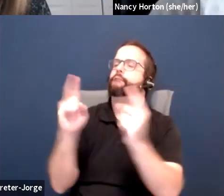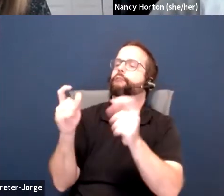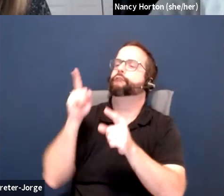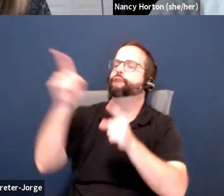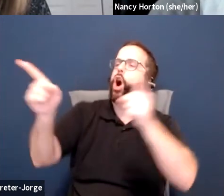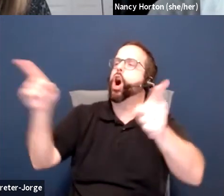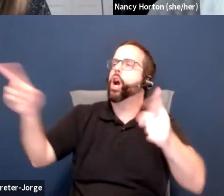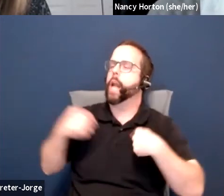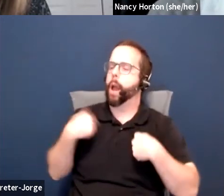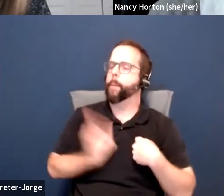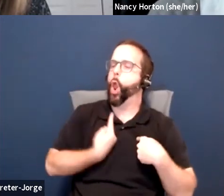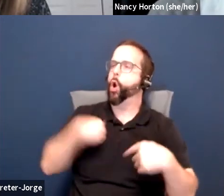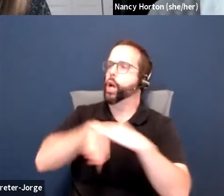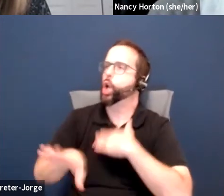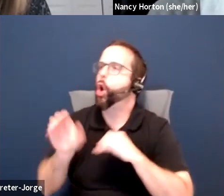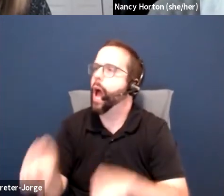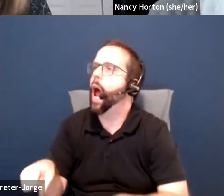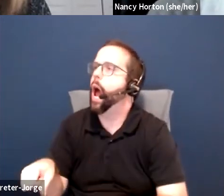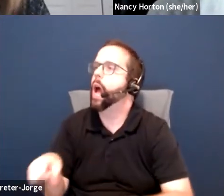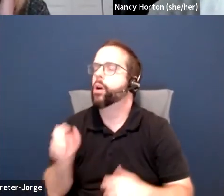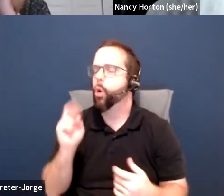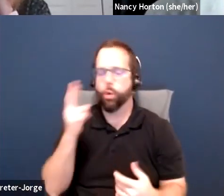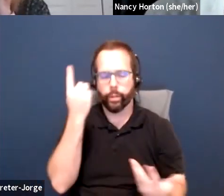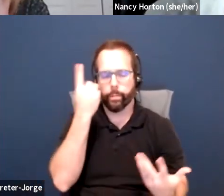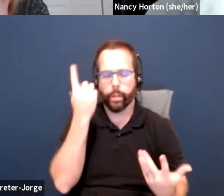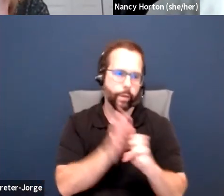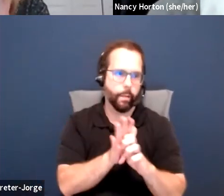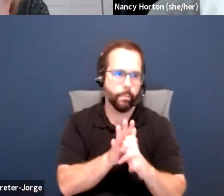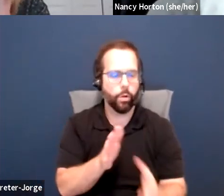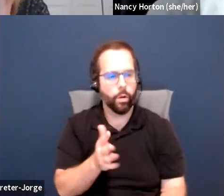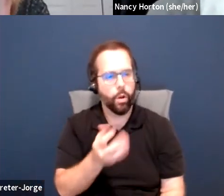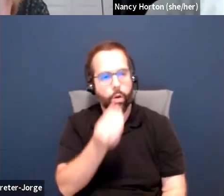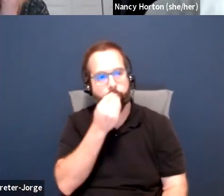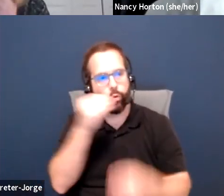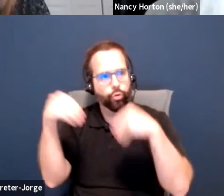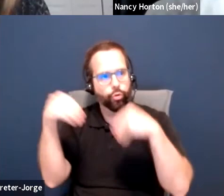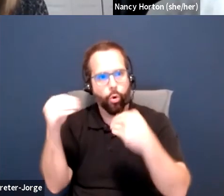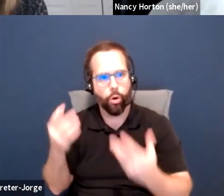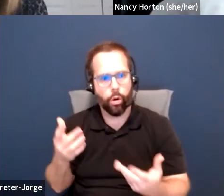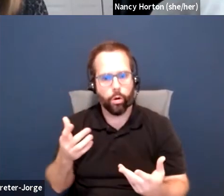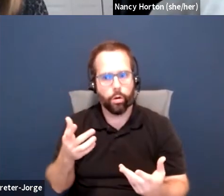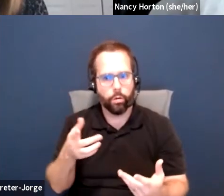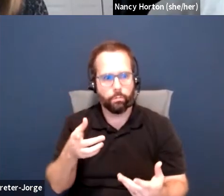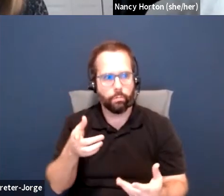place out and let me come in by myself. In some cases, you know, asking the